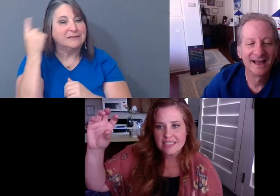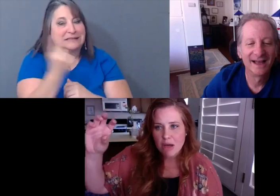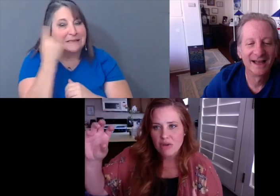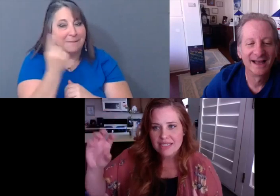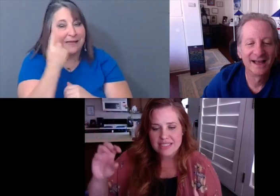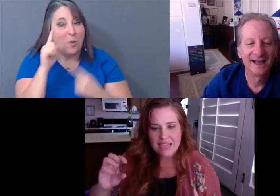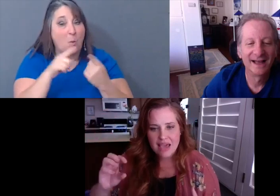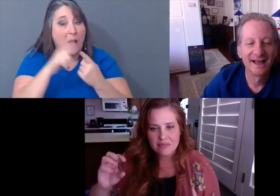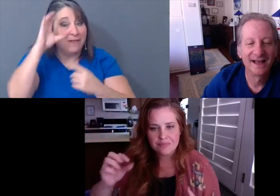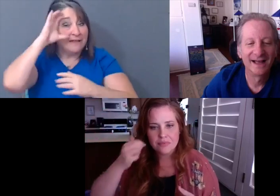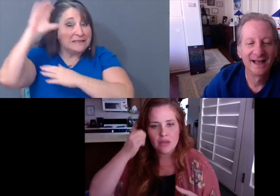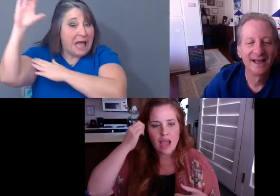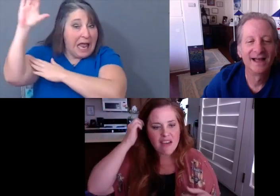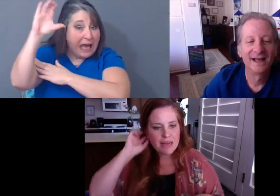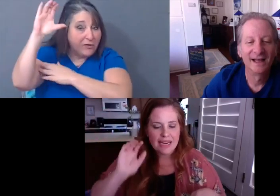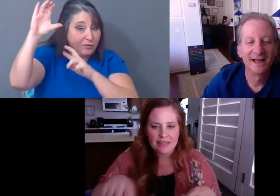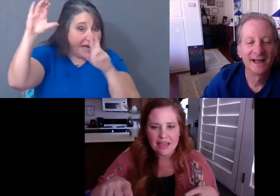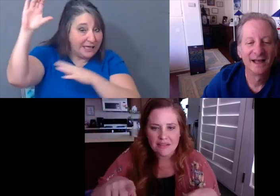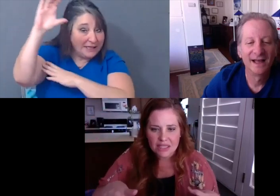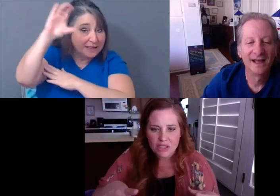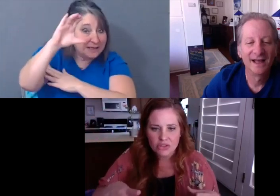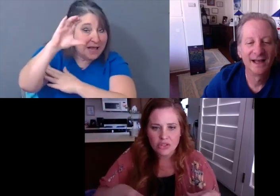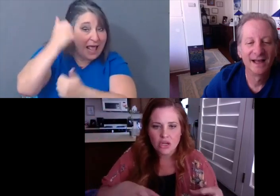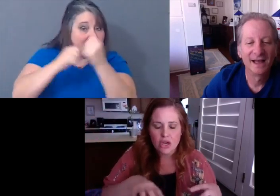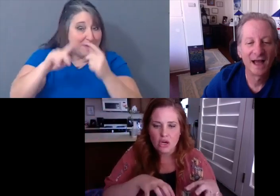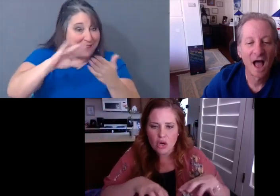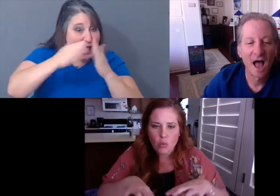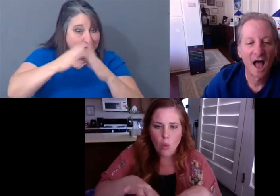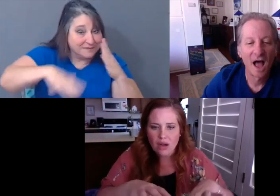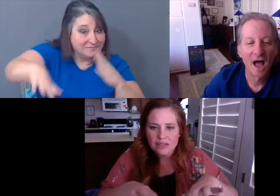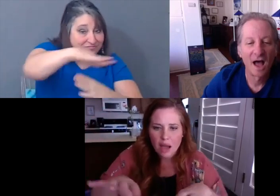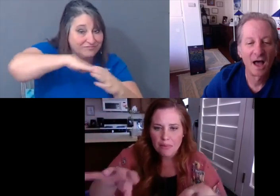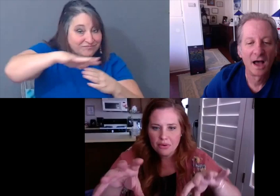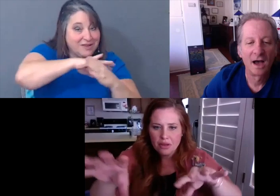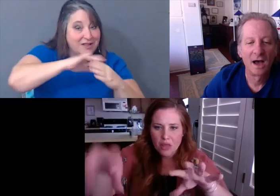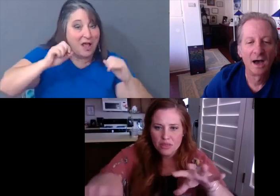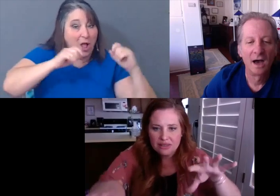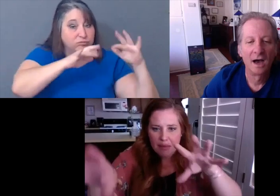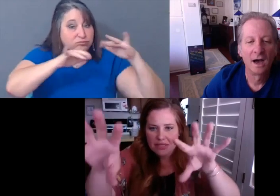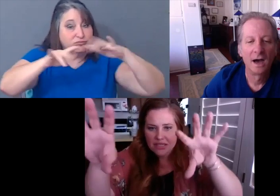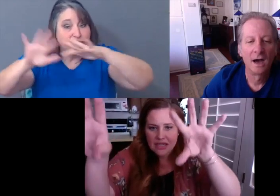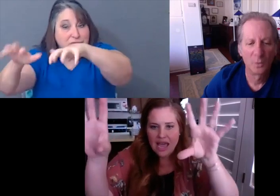is about ready to set, everybody in that village walks up those steps.